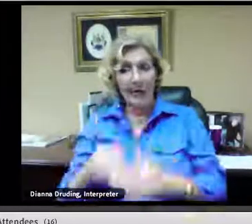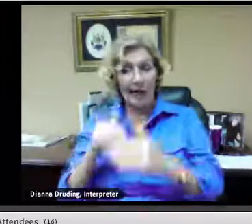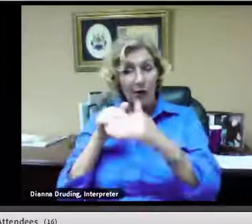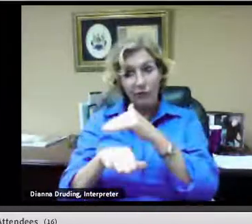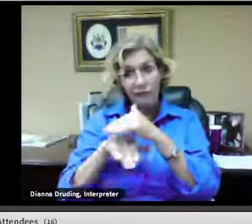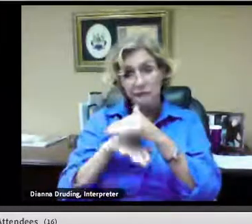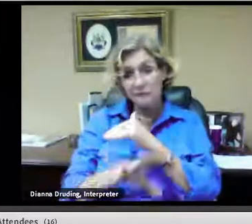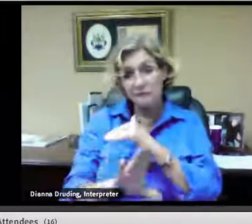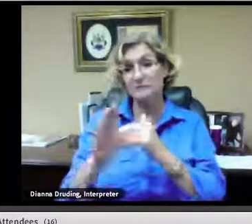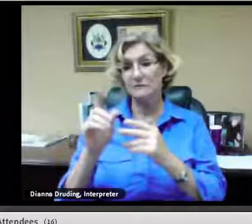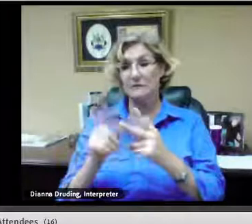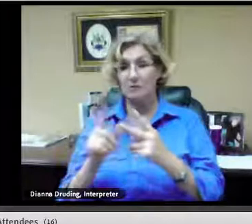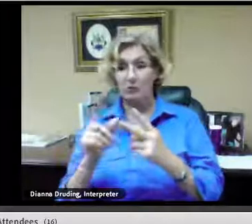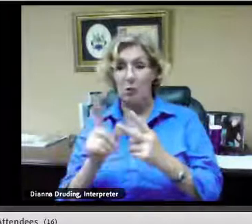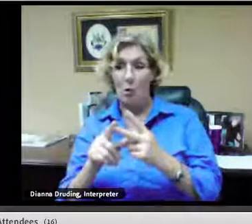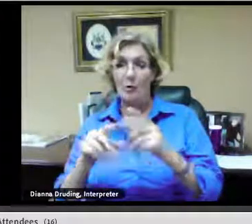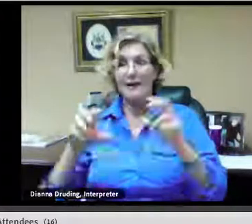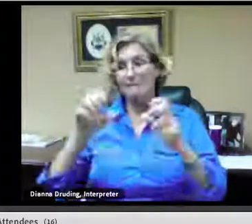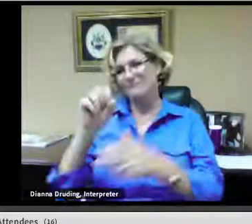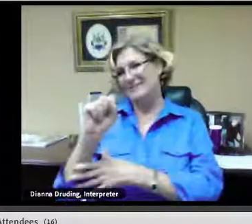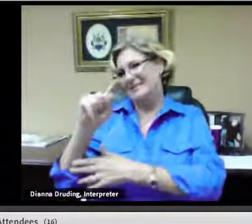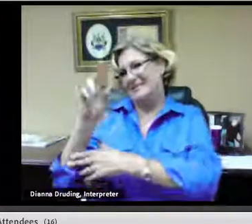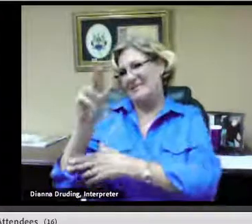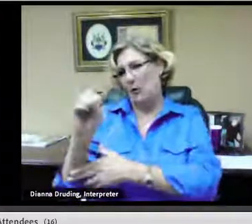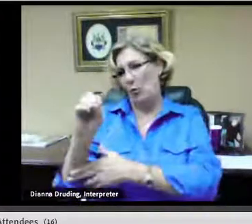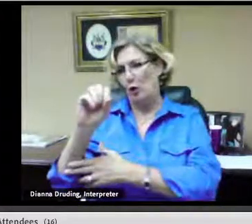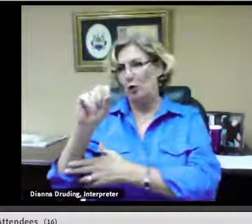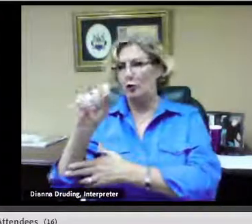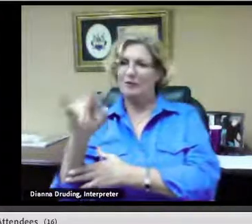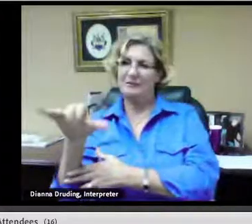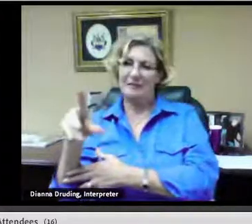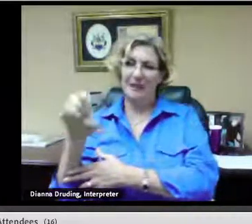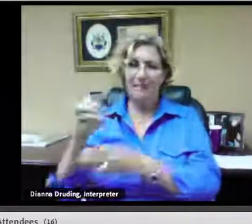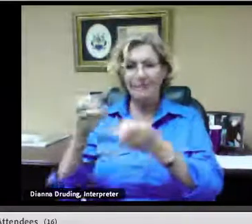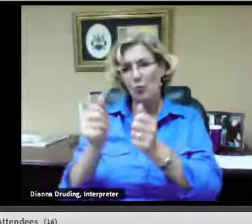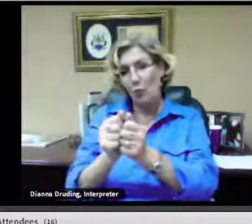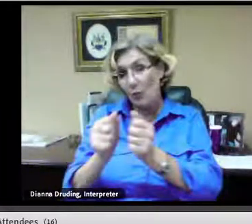that are connected to the idea of disability. The two are linked.